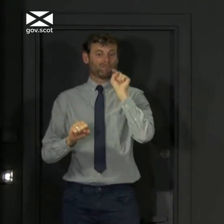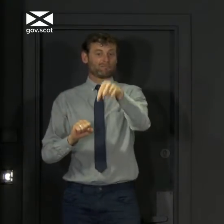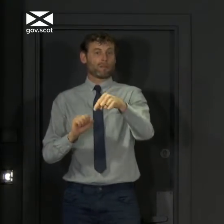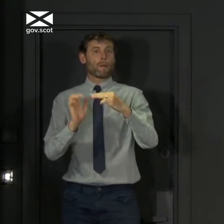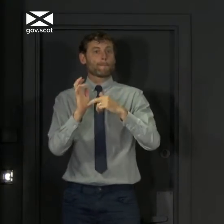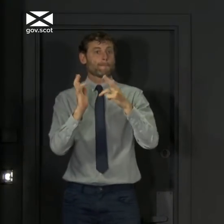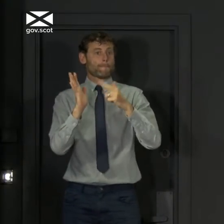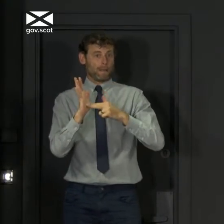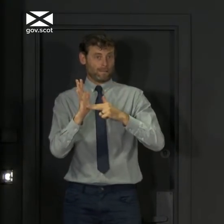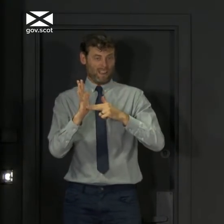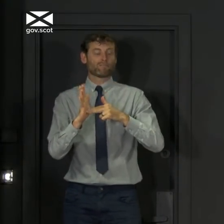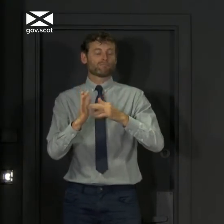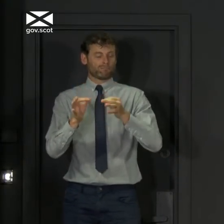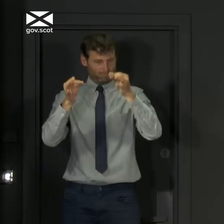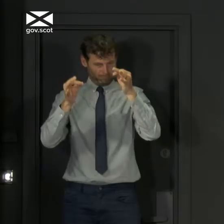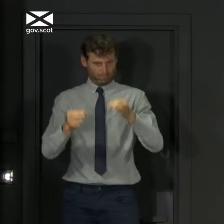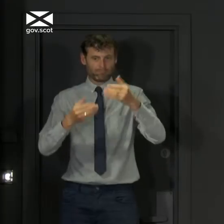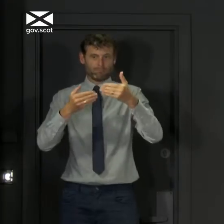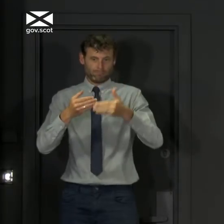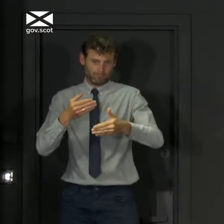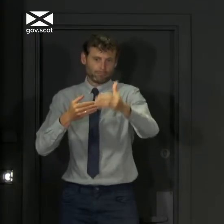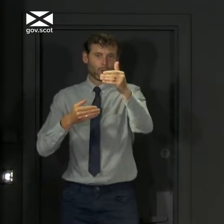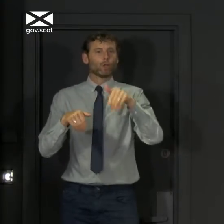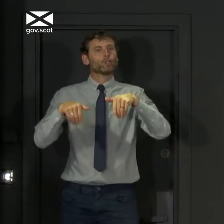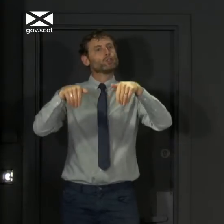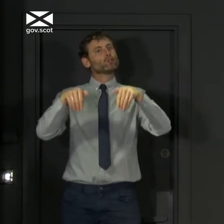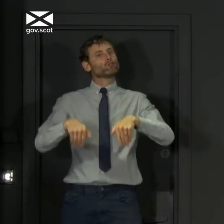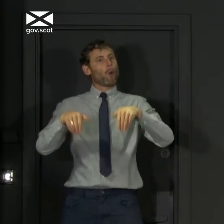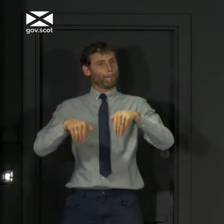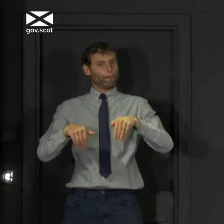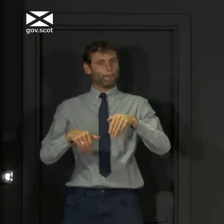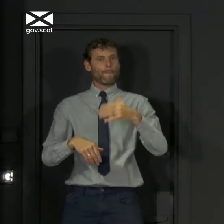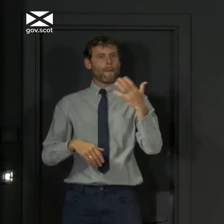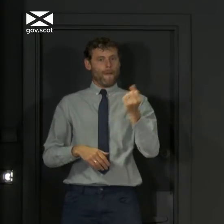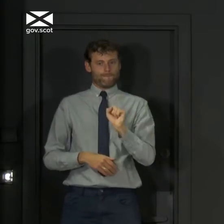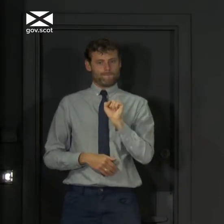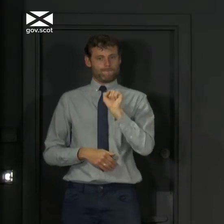From Monday, all retail premises that have outdoor entrances and exits will be able to